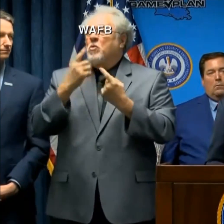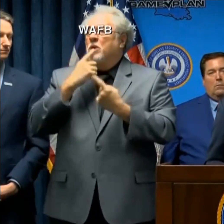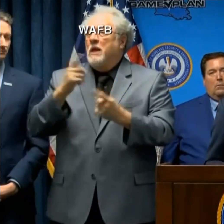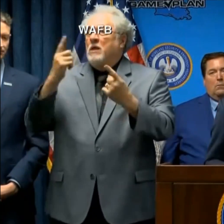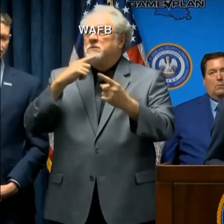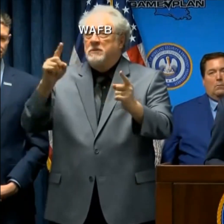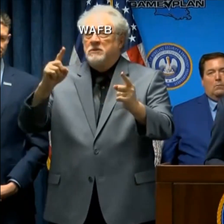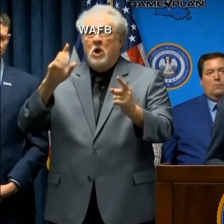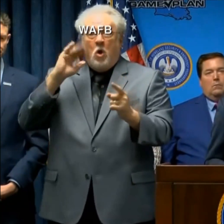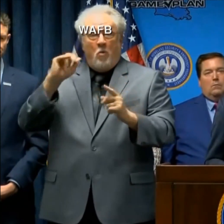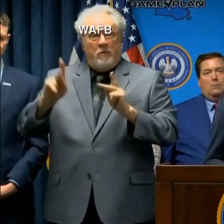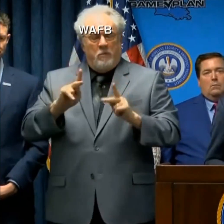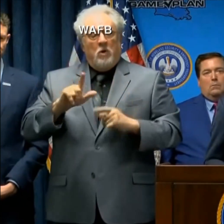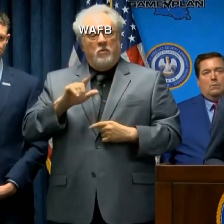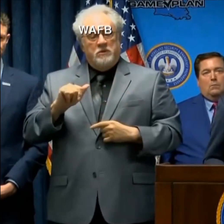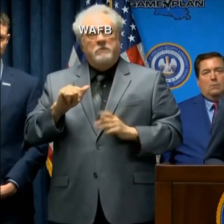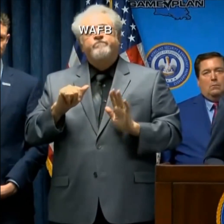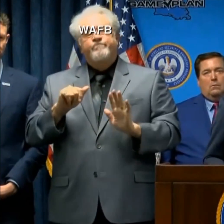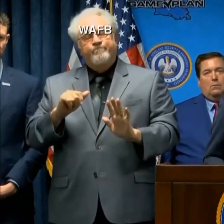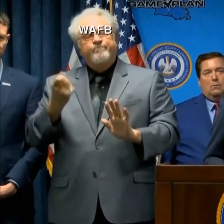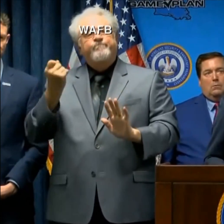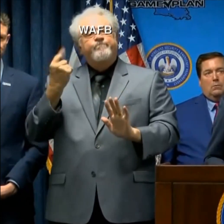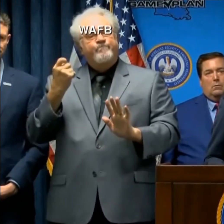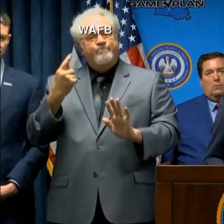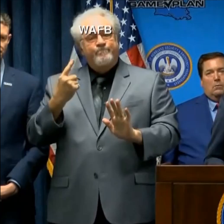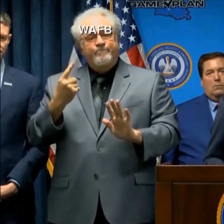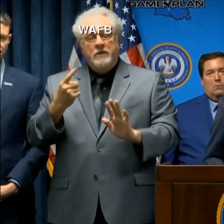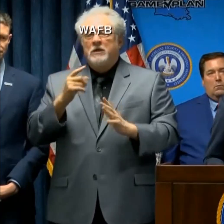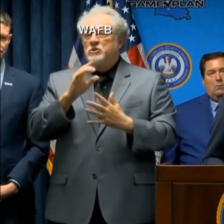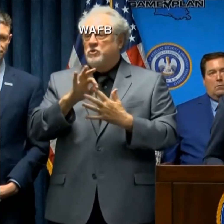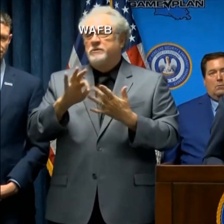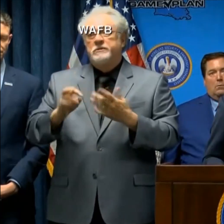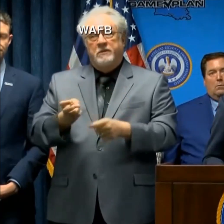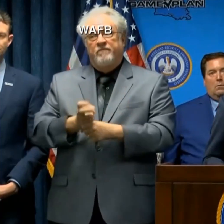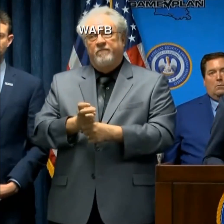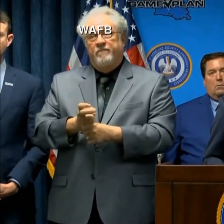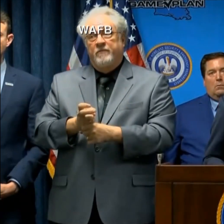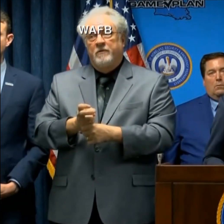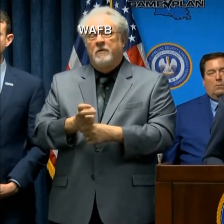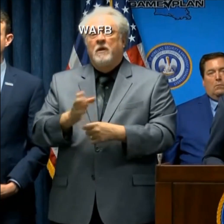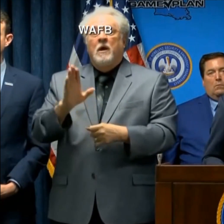the people of Louisiana understand these choices are tough but they're going to